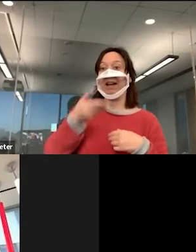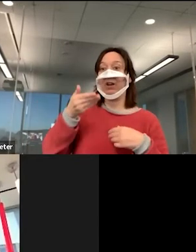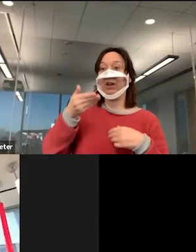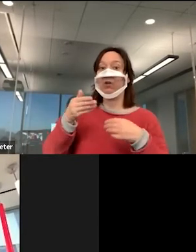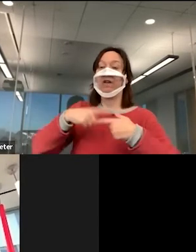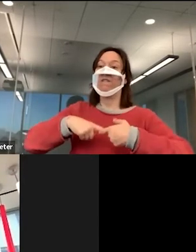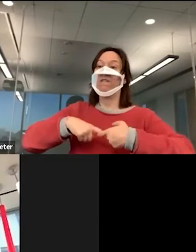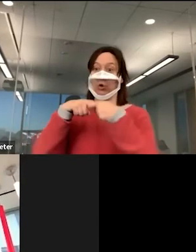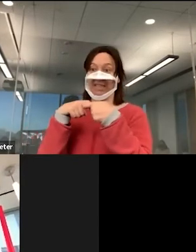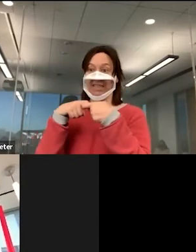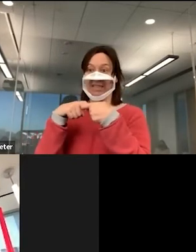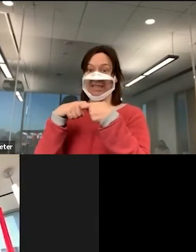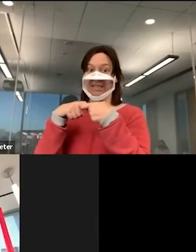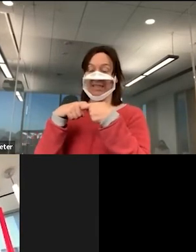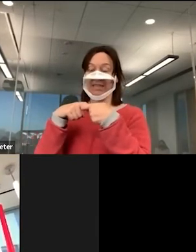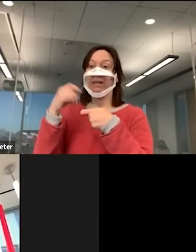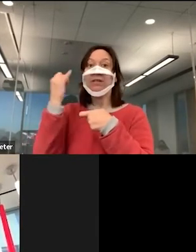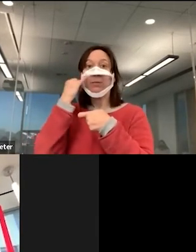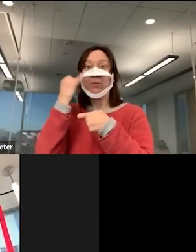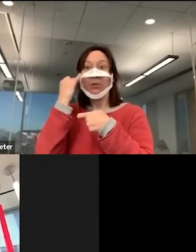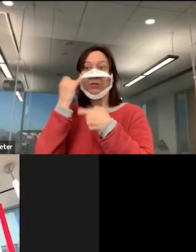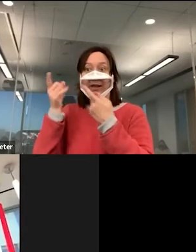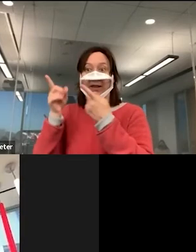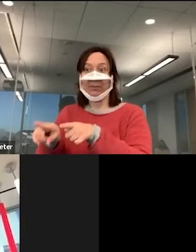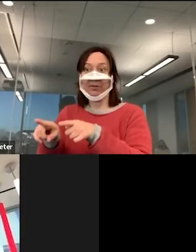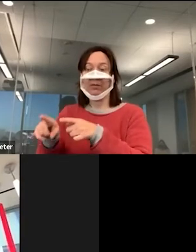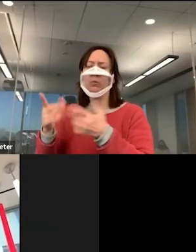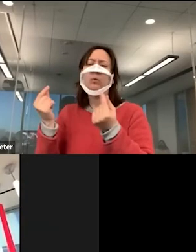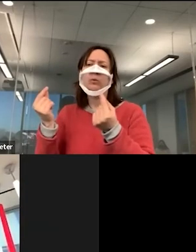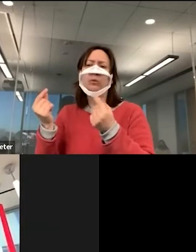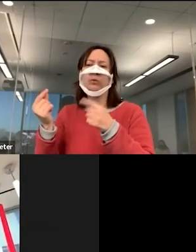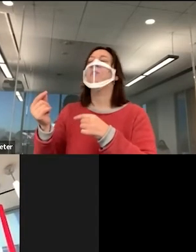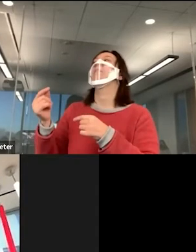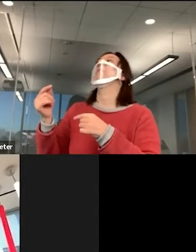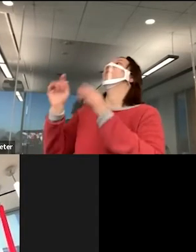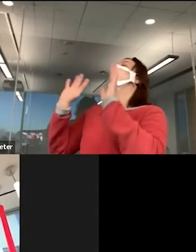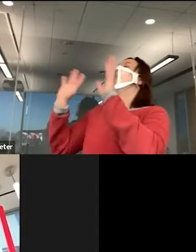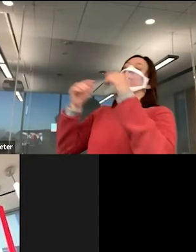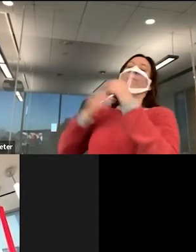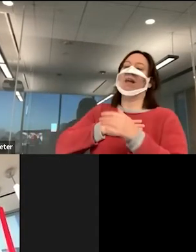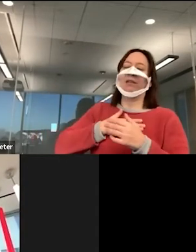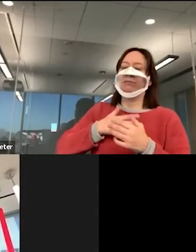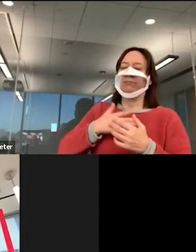again my answer would have been just sign it we'll deal with that if it happens but i had to actually